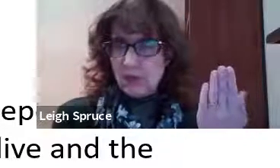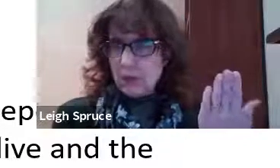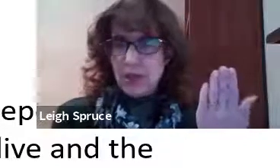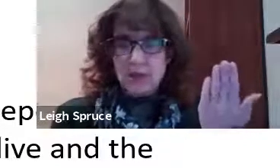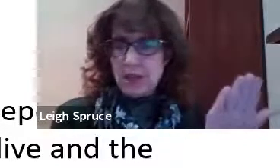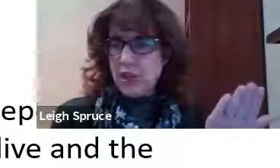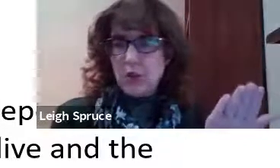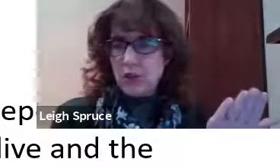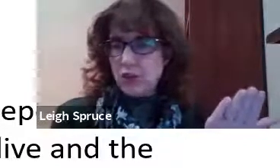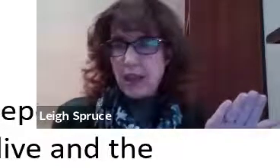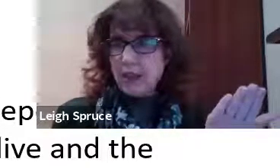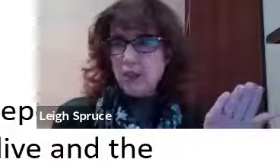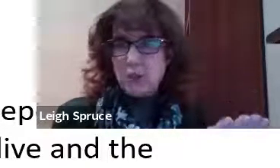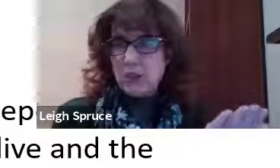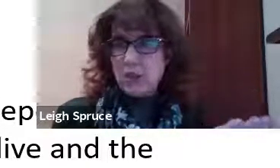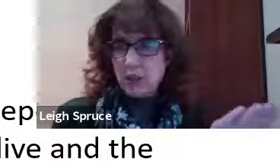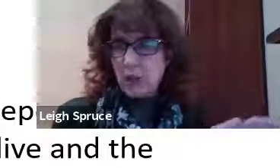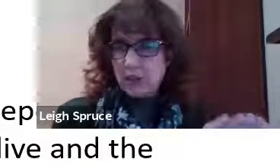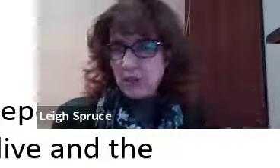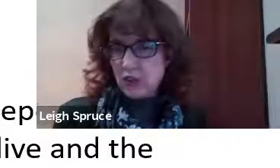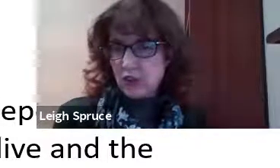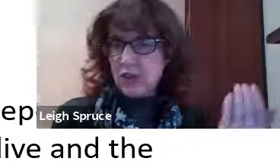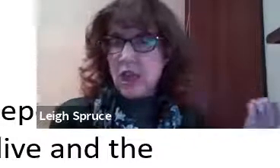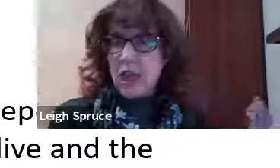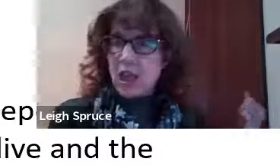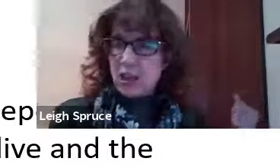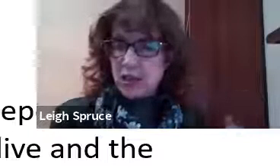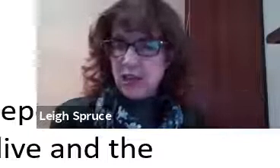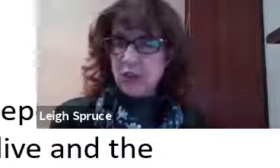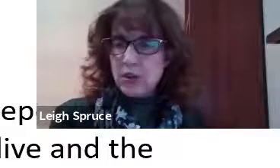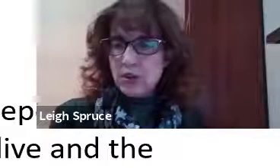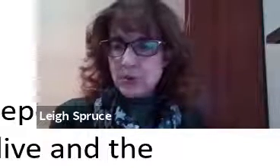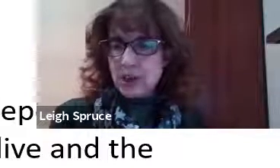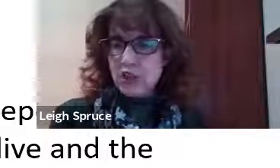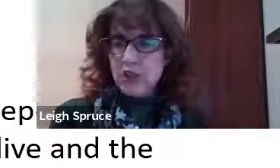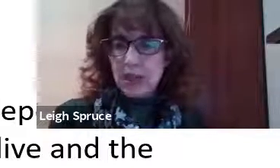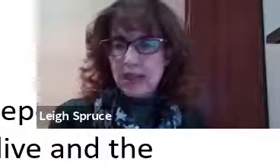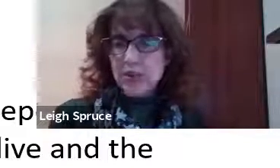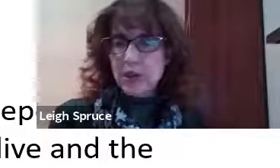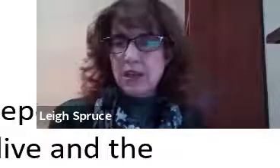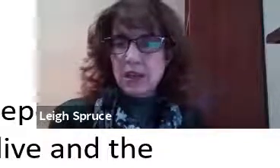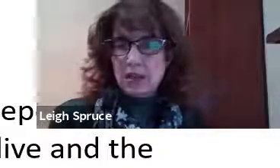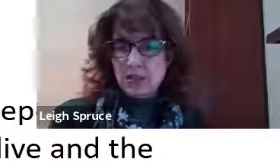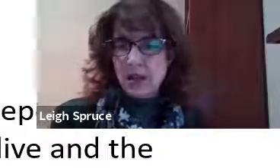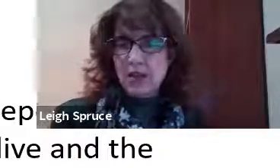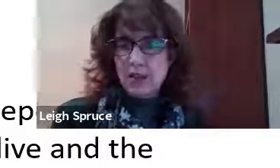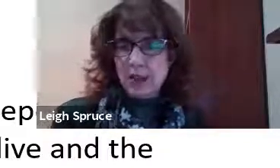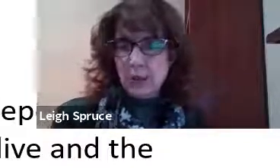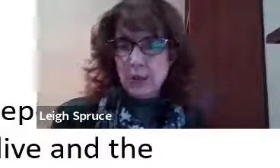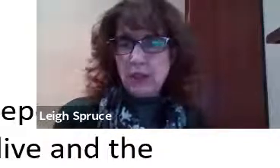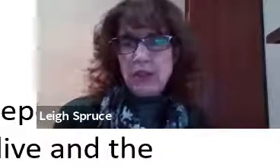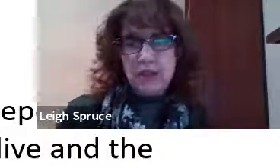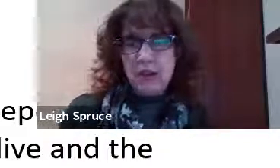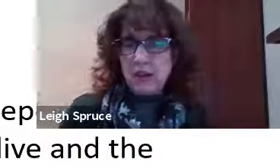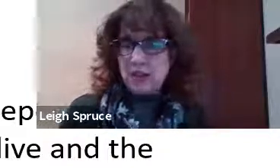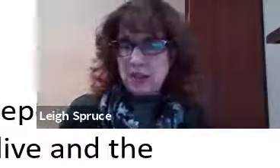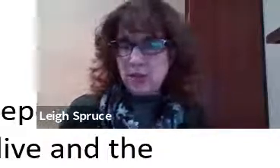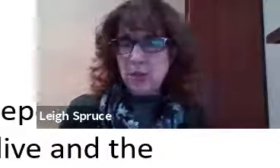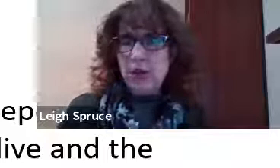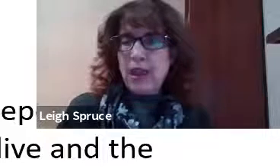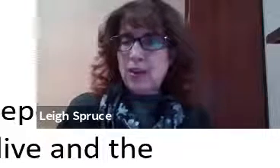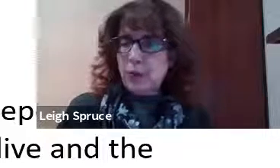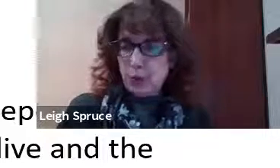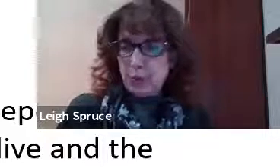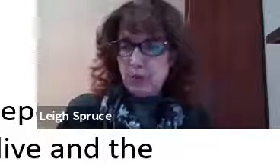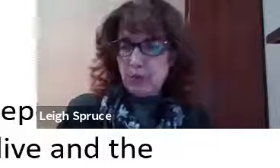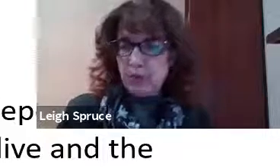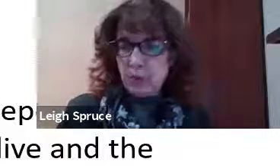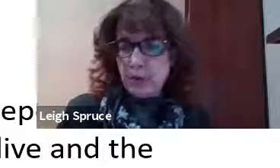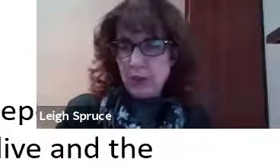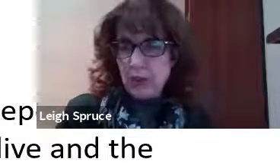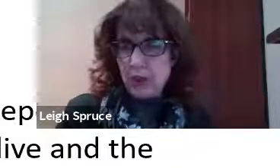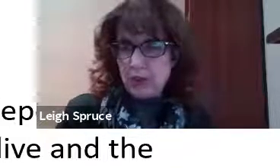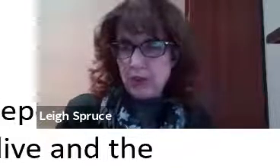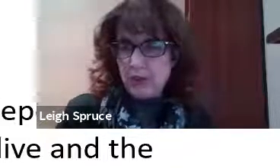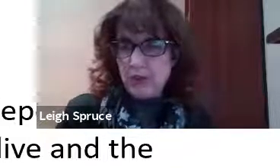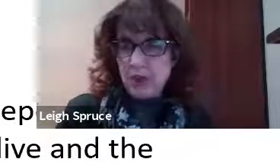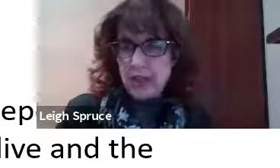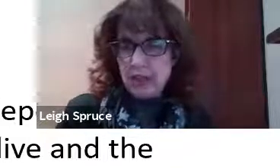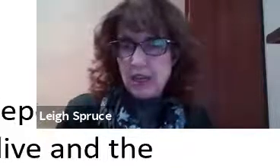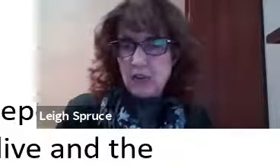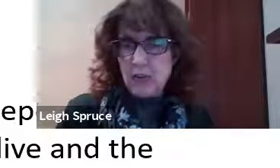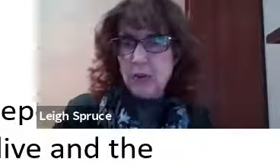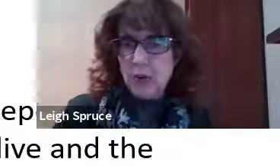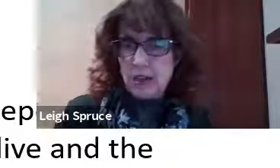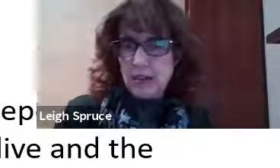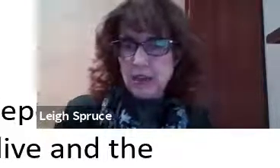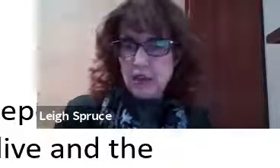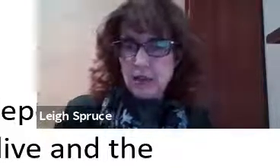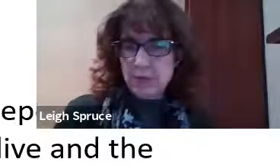Leigh Spruce: Something say you cut your hand and you need to go get stitches getting transportation last minute is not available it's not accessible and affordable for people like ourselves again, leading to further isolation.